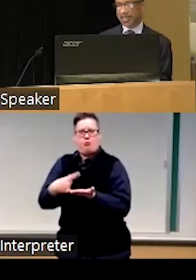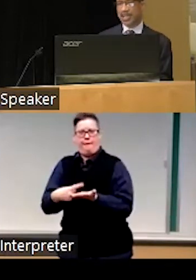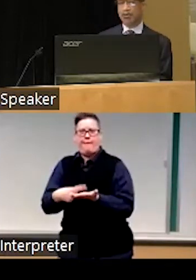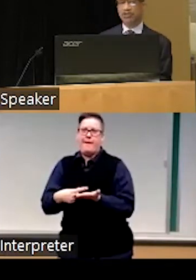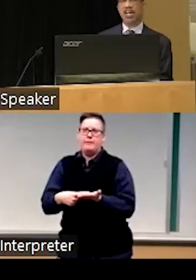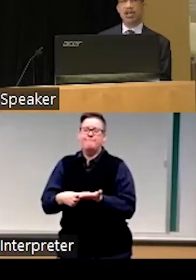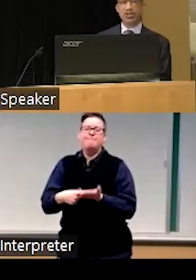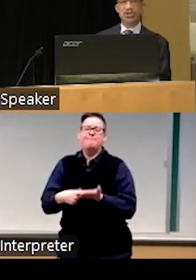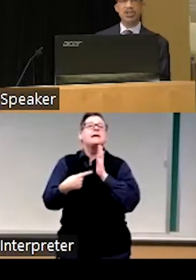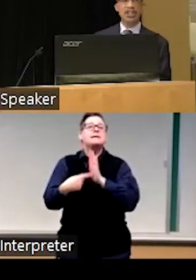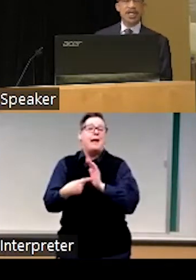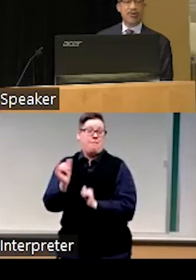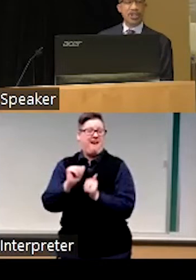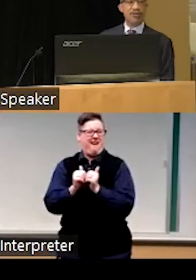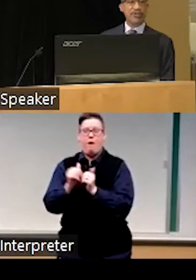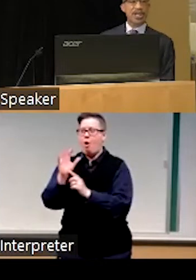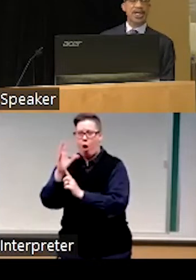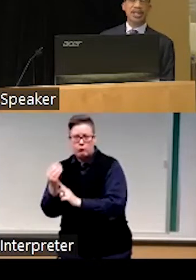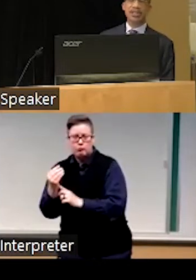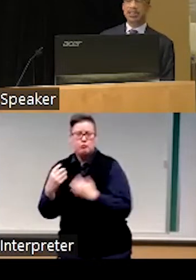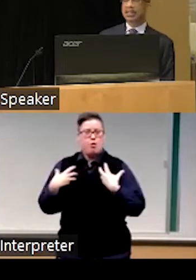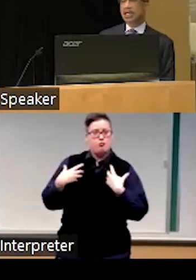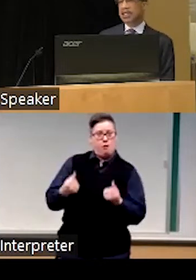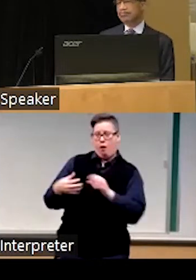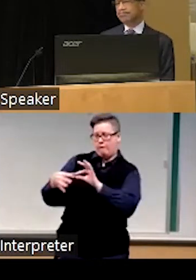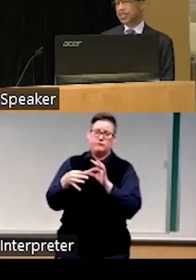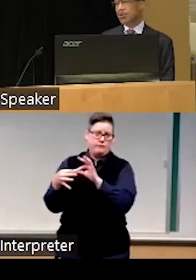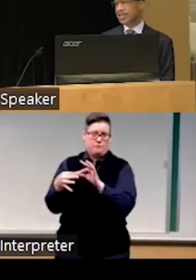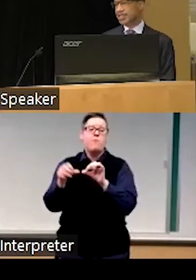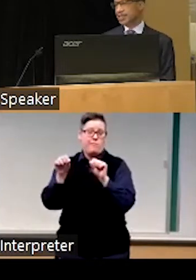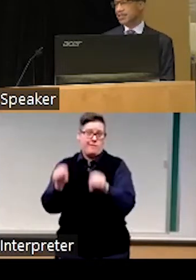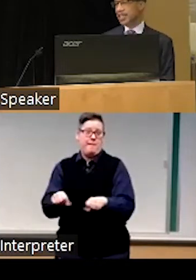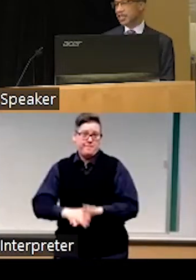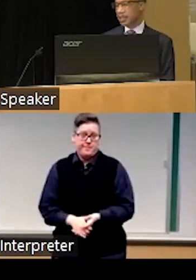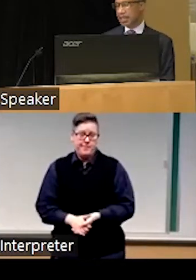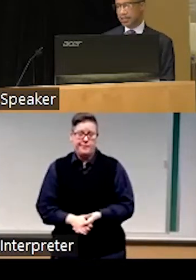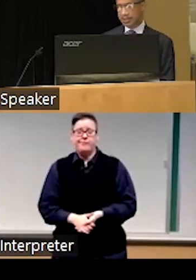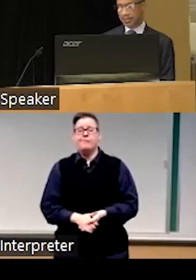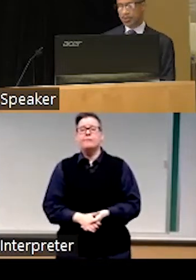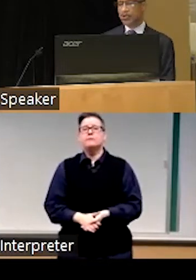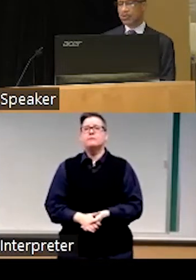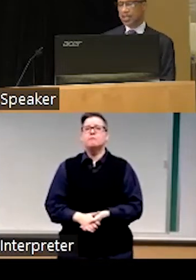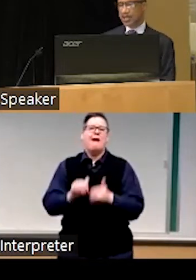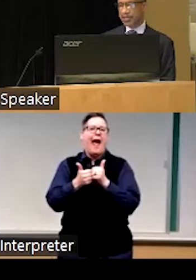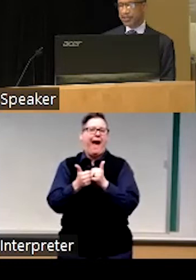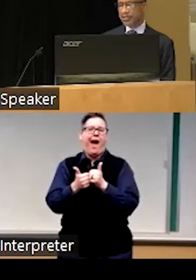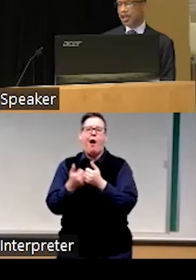give an example of how culture and Recovery can coexist and and support one another to